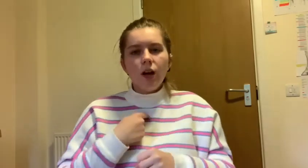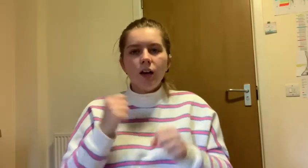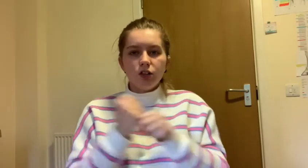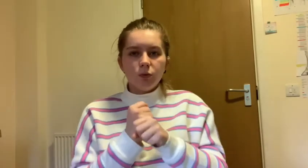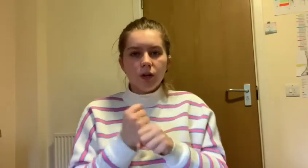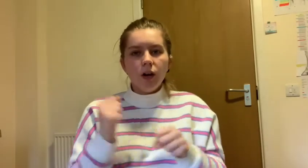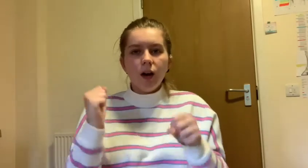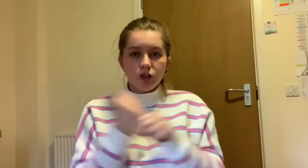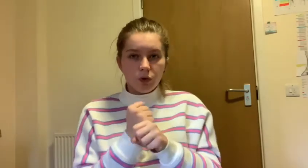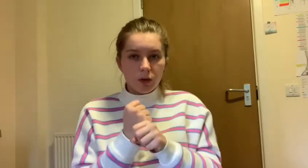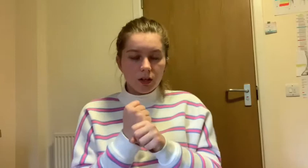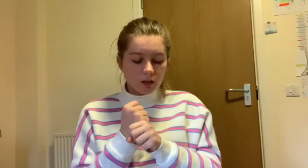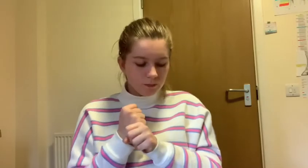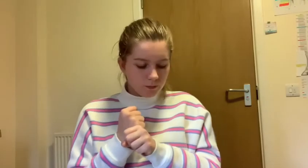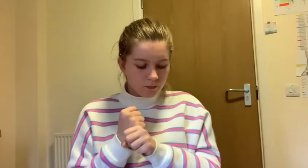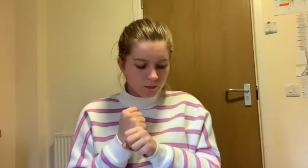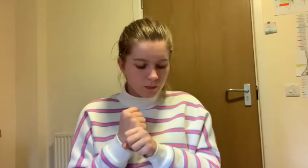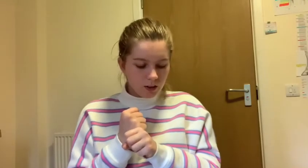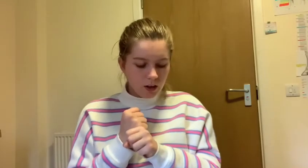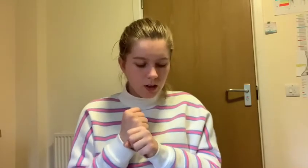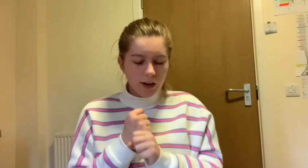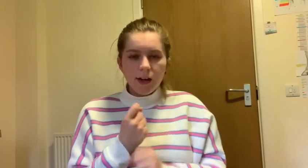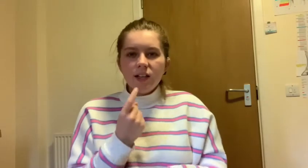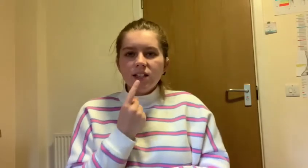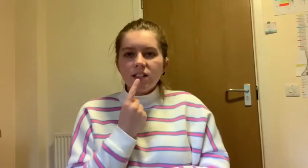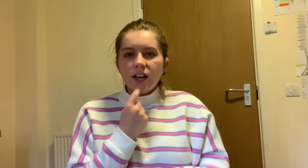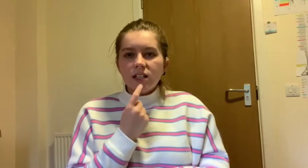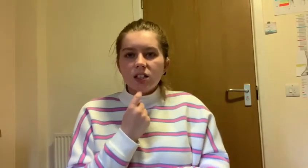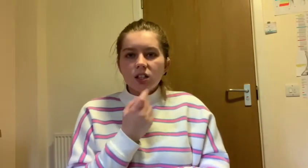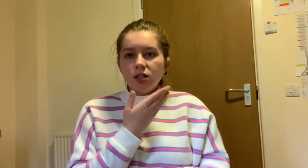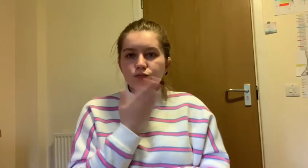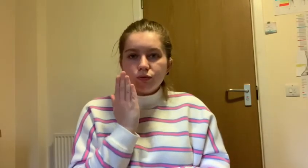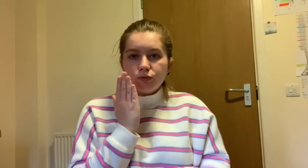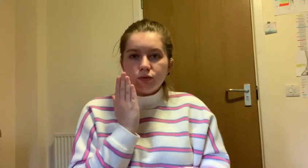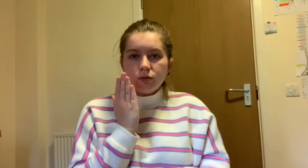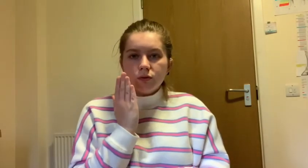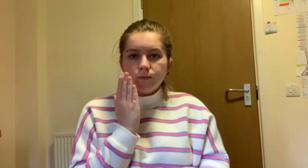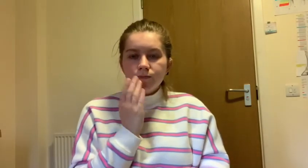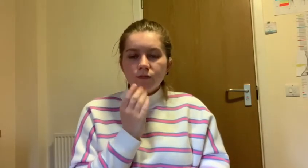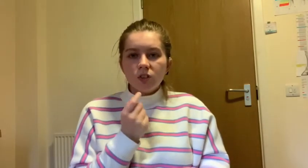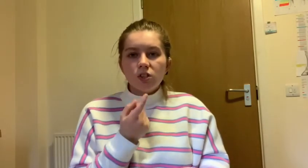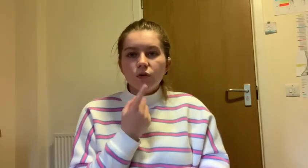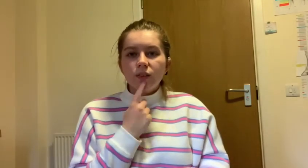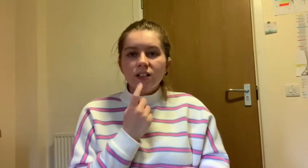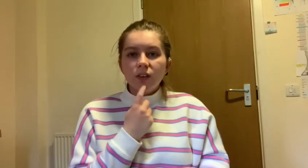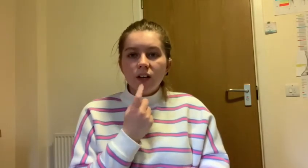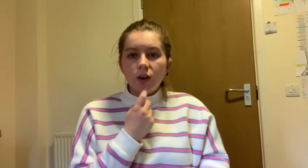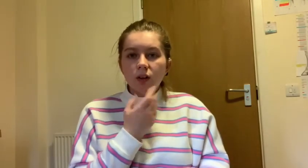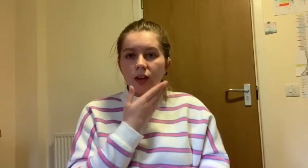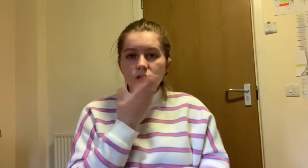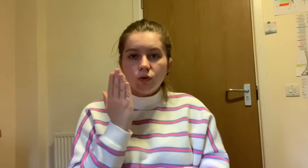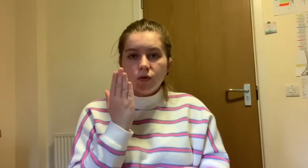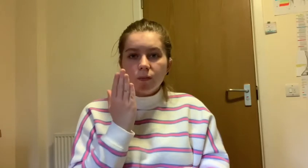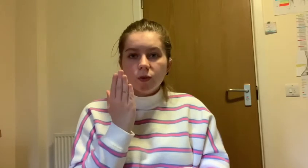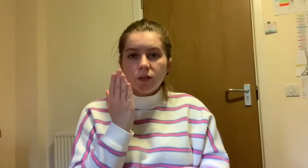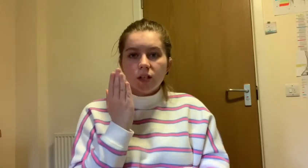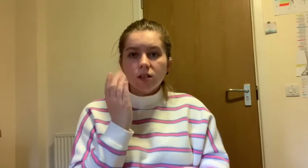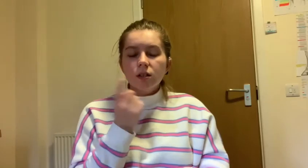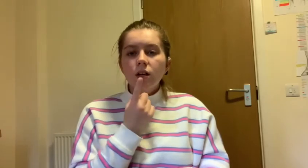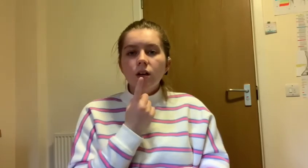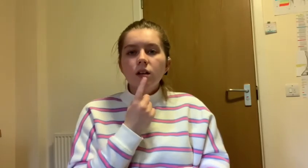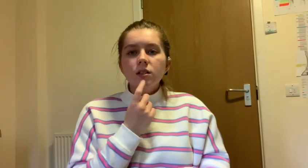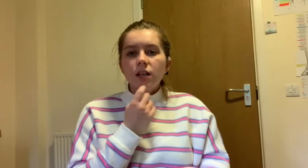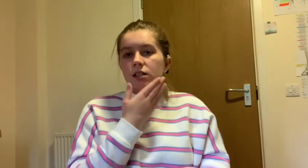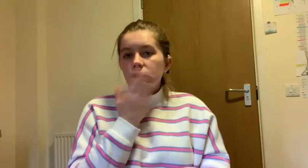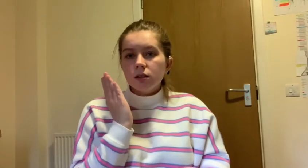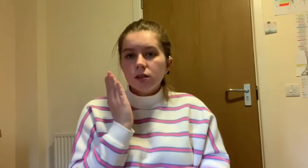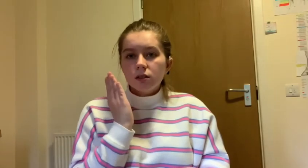"I do it, I do it" Tasteless, that's flavor and that is nothing. "Tasteless"